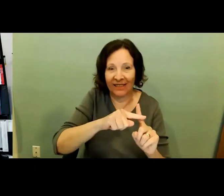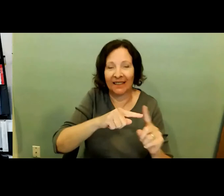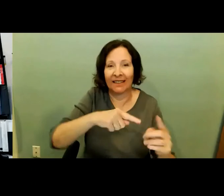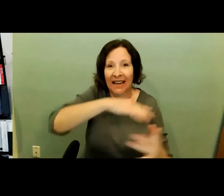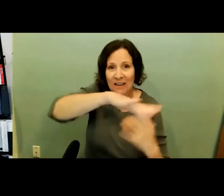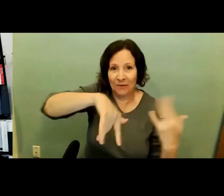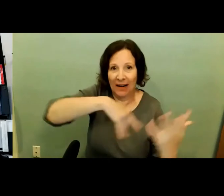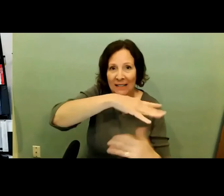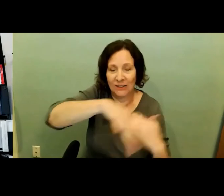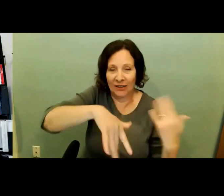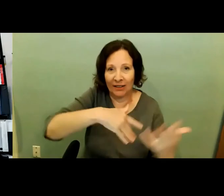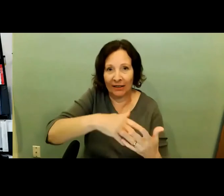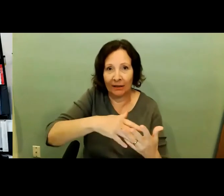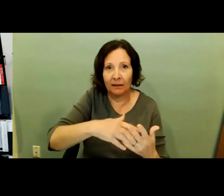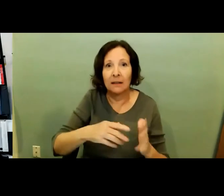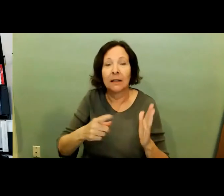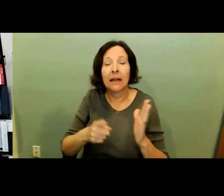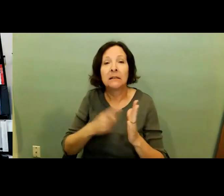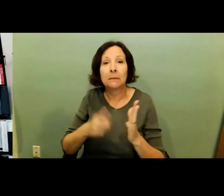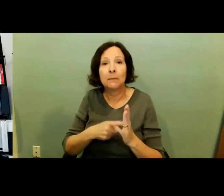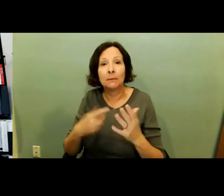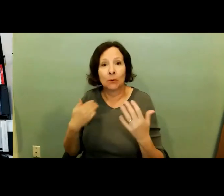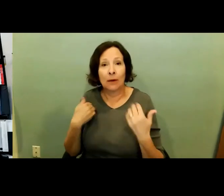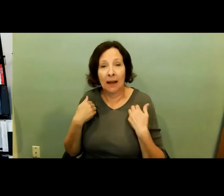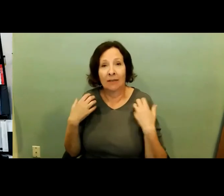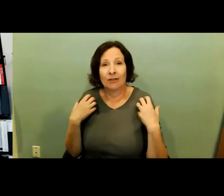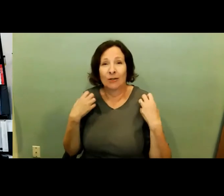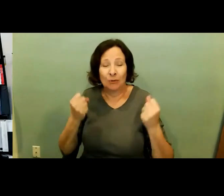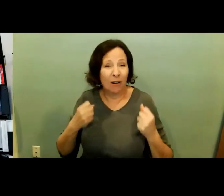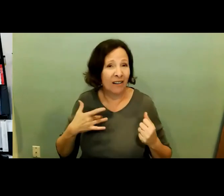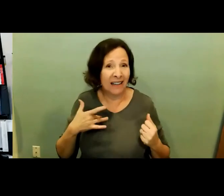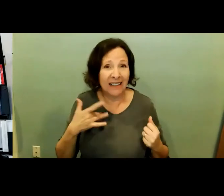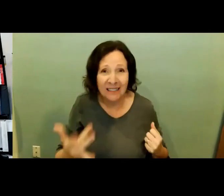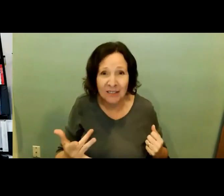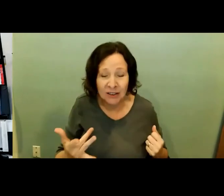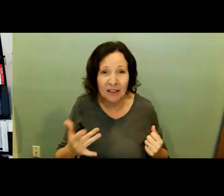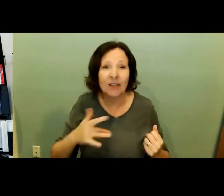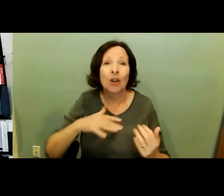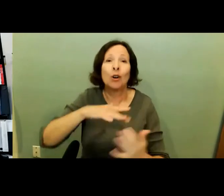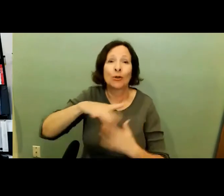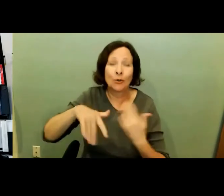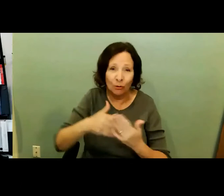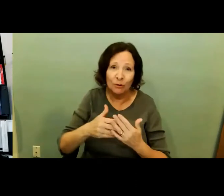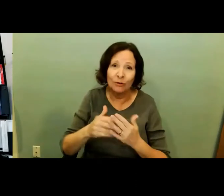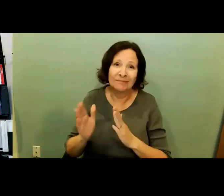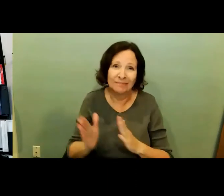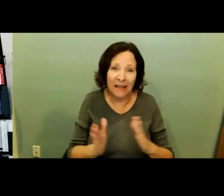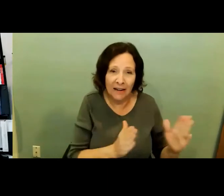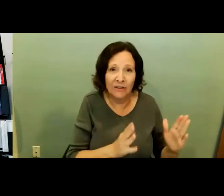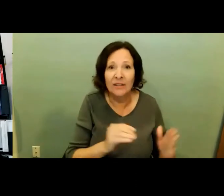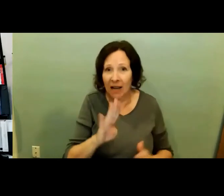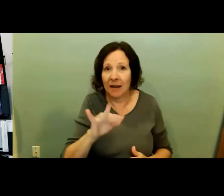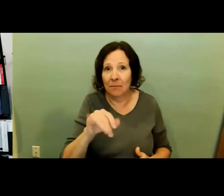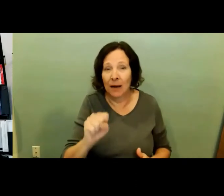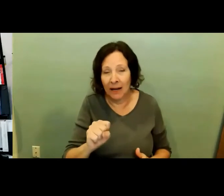for social organization and bias of both the individual and systemic levels. And in any case